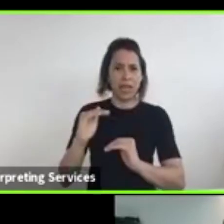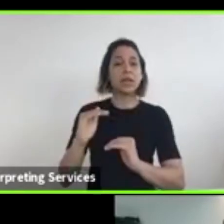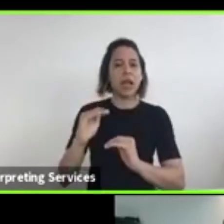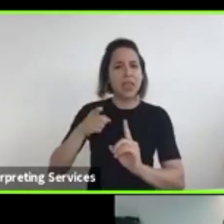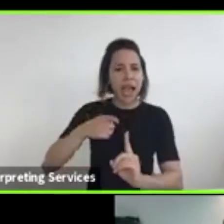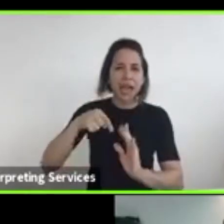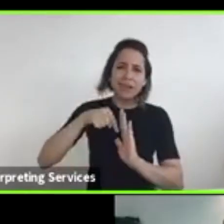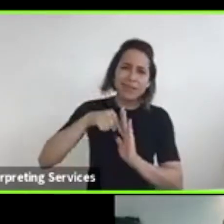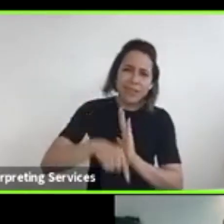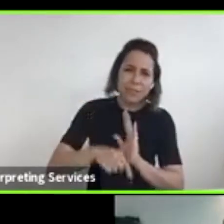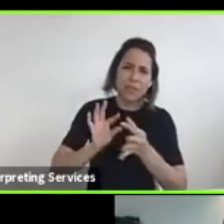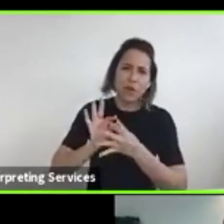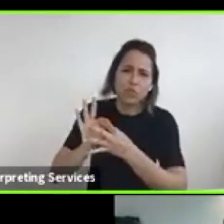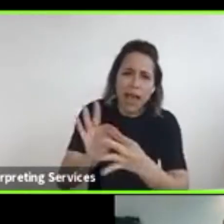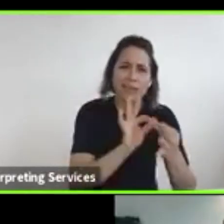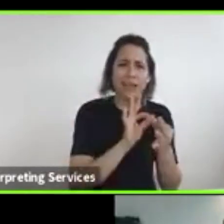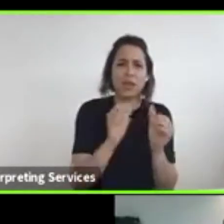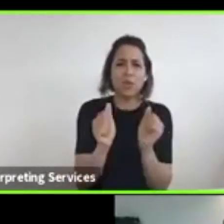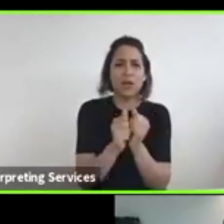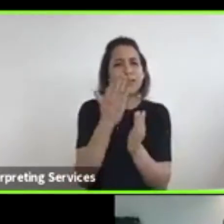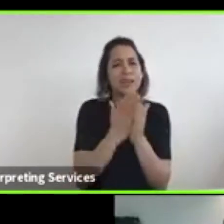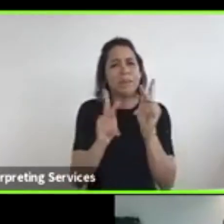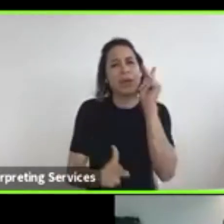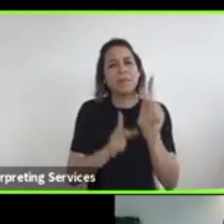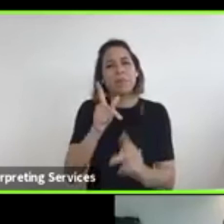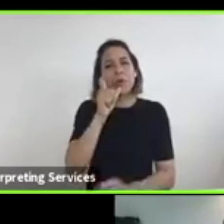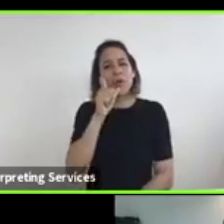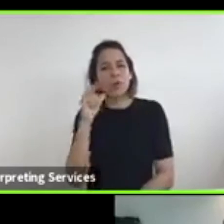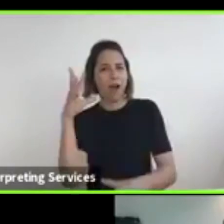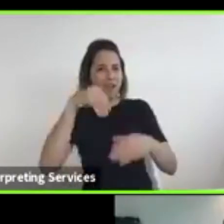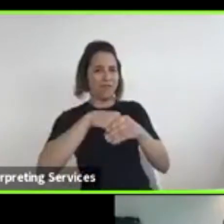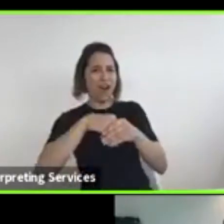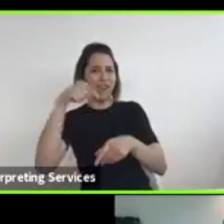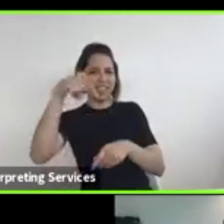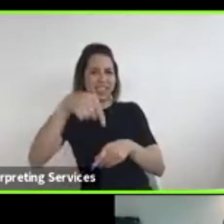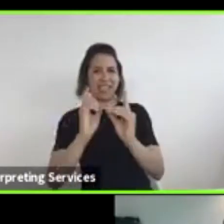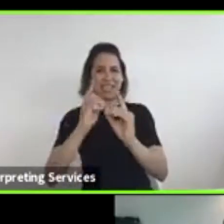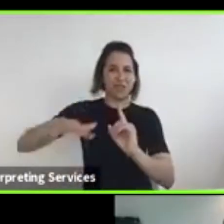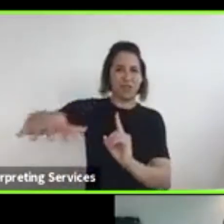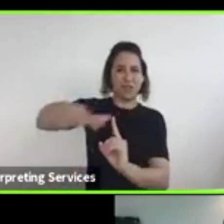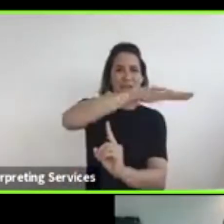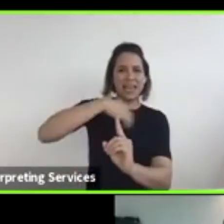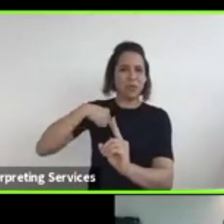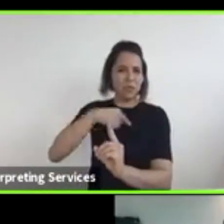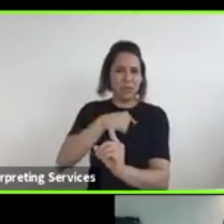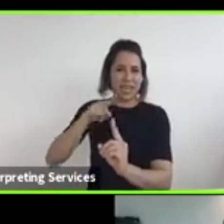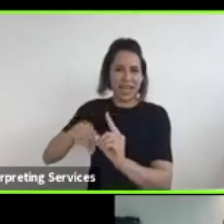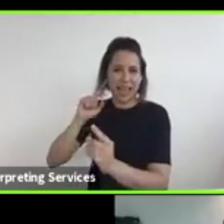OF THE FOLKS ON THE -- ON THE OTHER SIDE OF THE DIGI SPACE THAT WE CAN'T SEE, SO I JUST WANTED TO FIRST KIND OF NAME THAT. AND